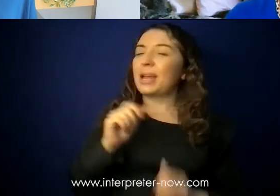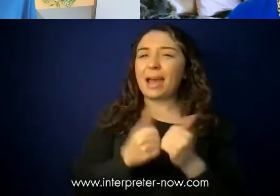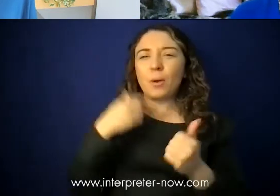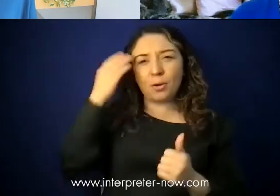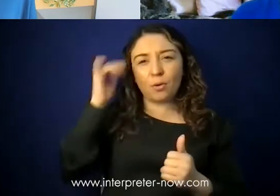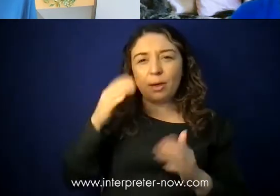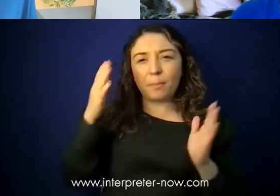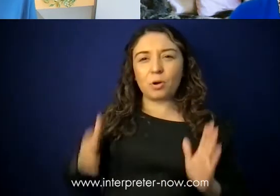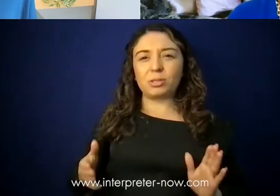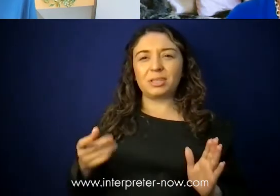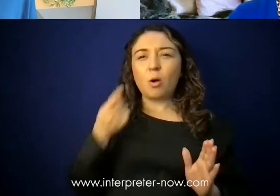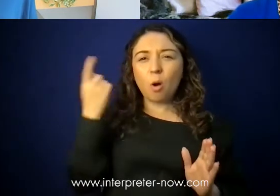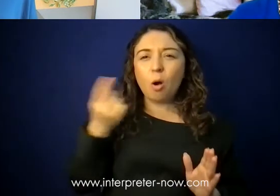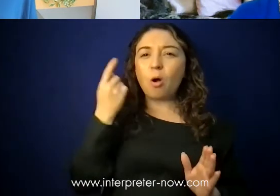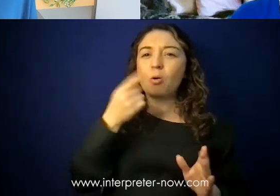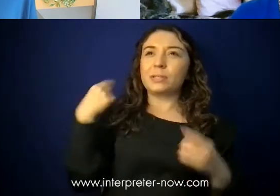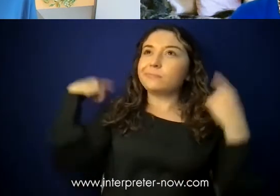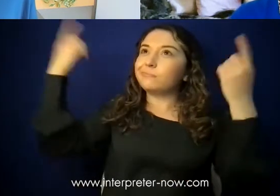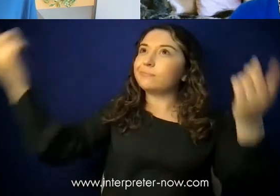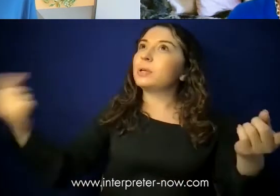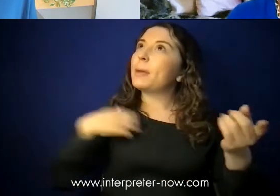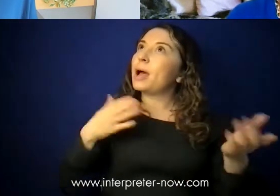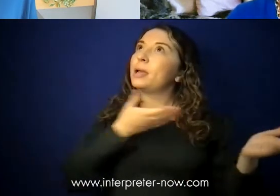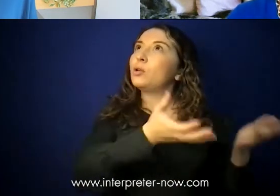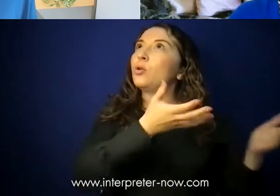What have they always been like? What have my interactions with them been like?